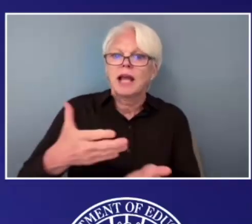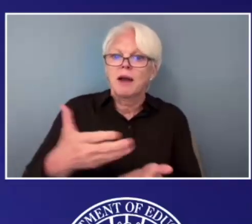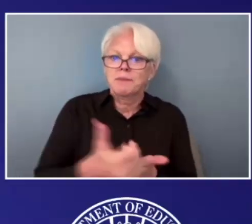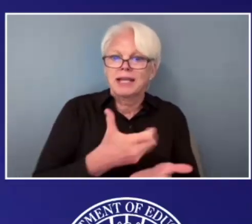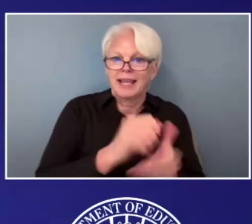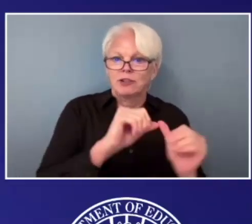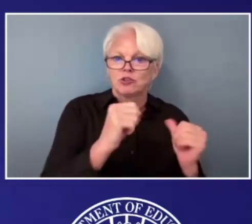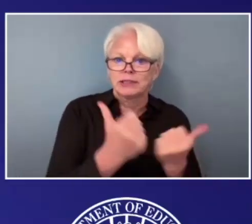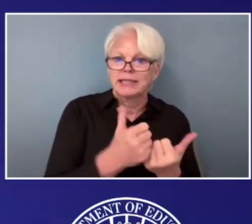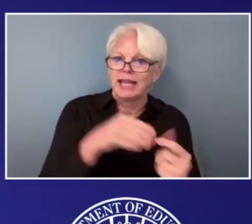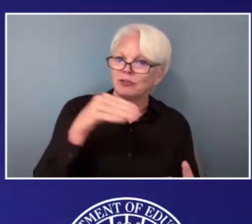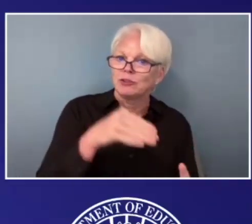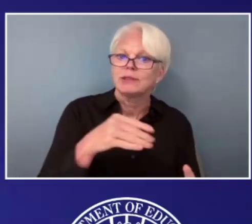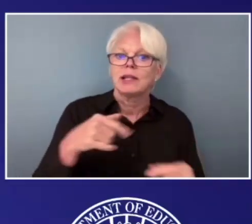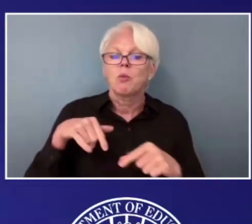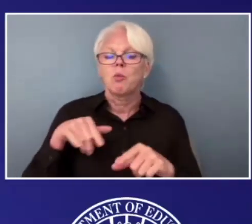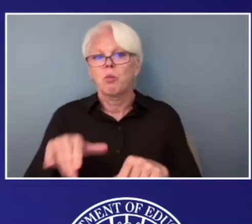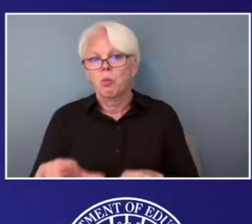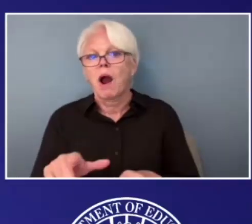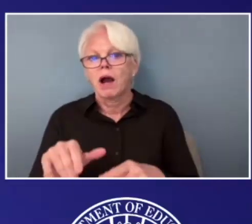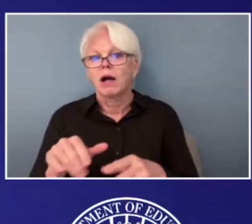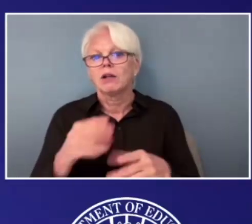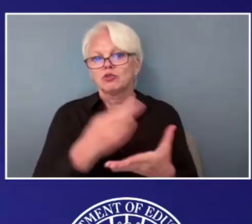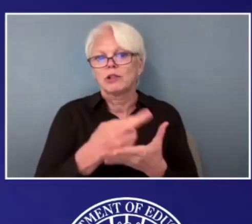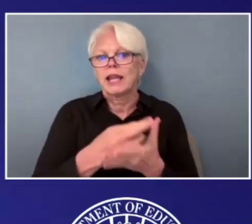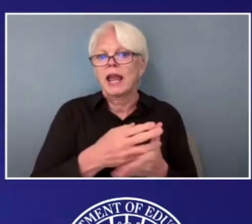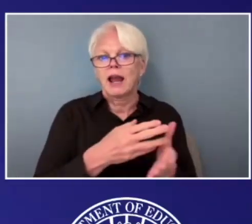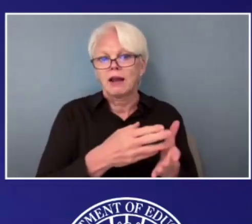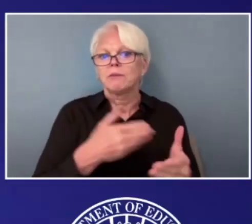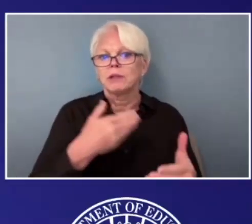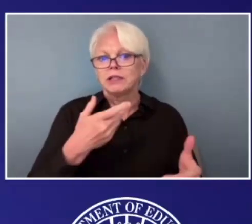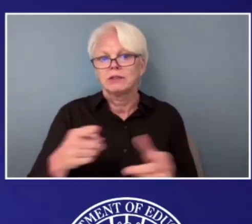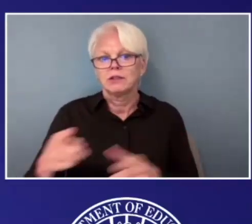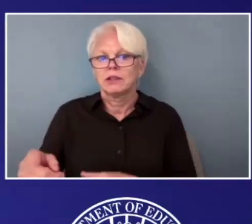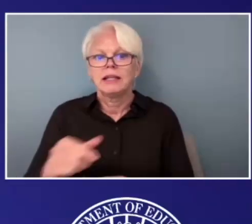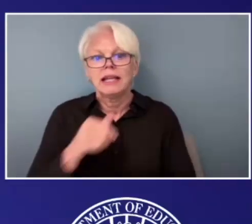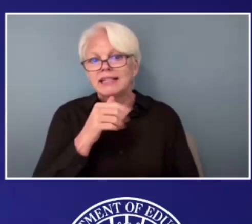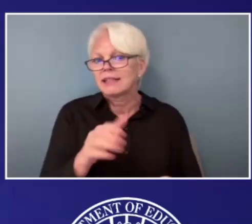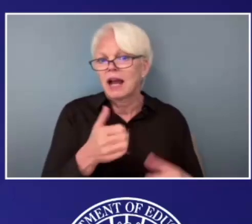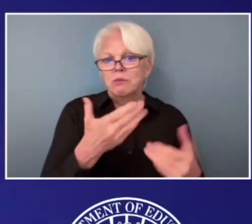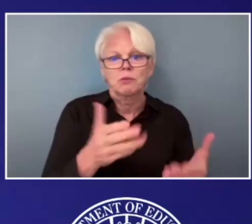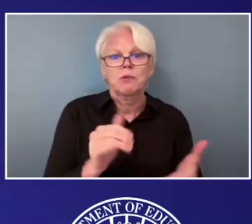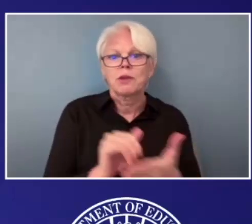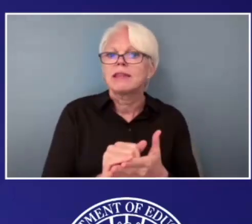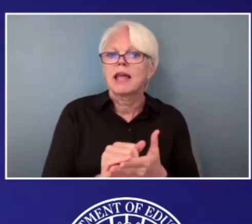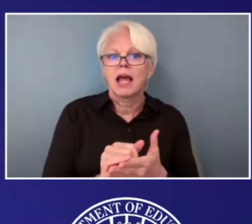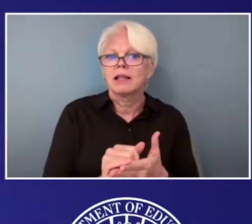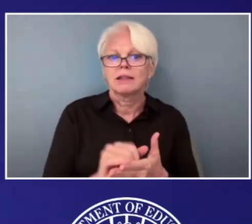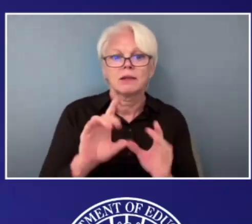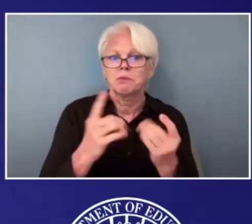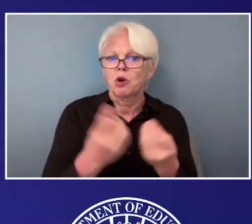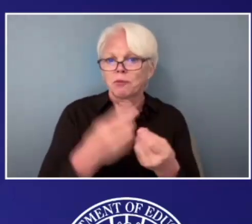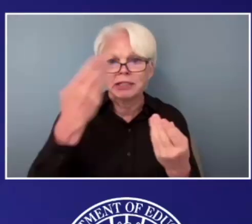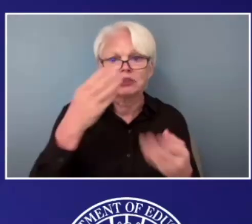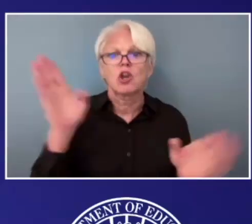rehabilitation is ongoing is not a proposal that the Department is open to at this time, but I will let them speak for